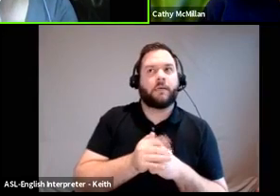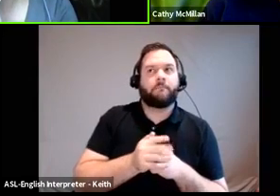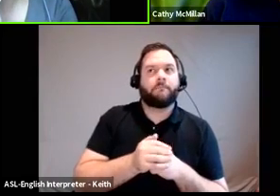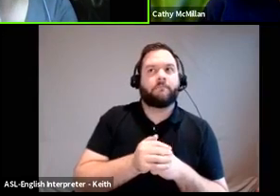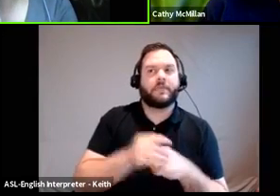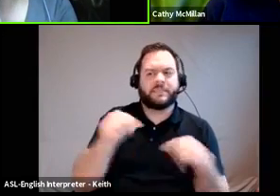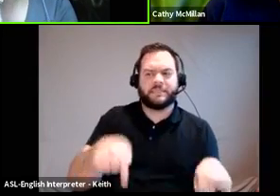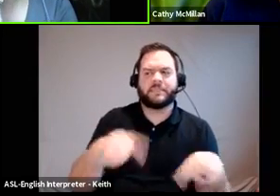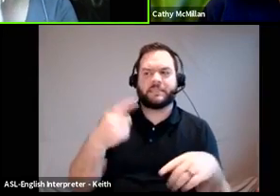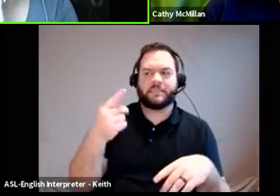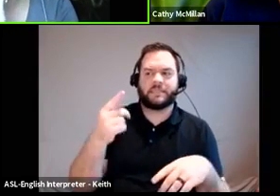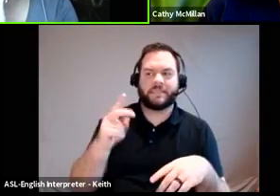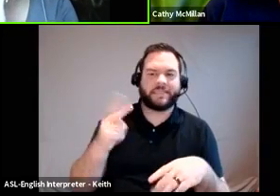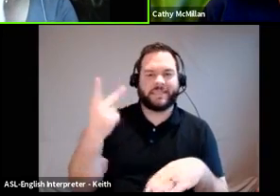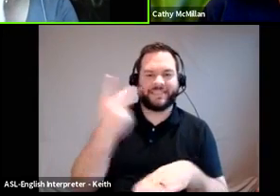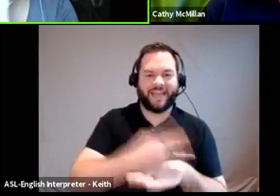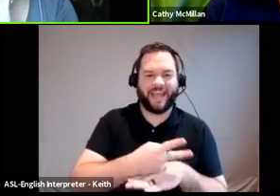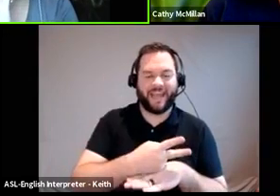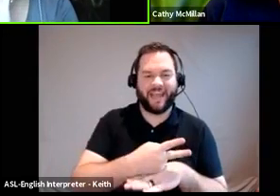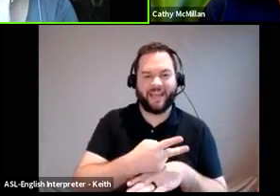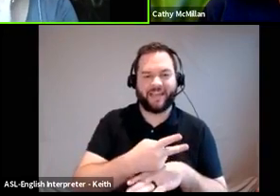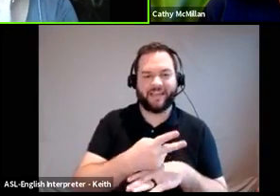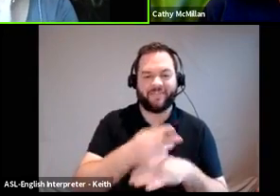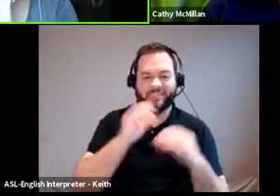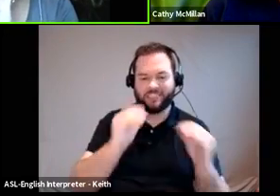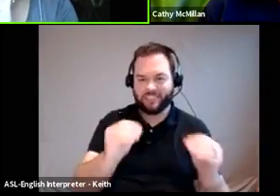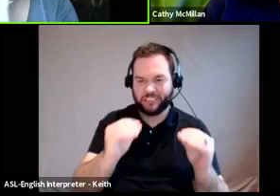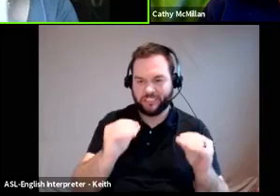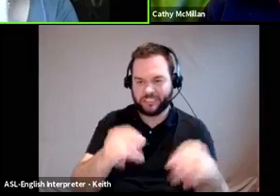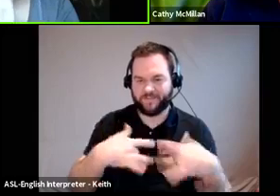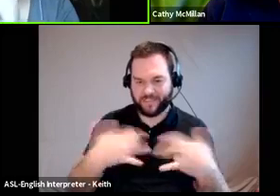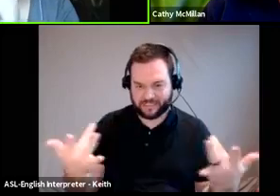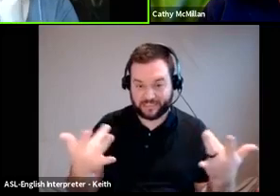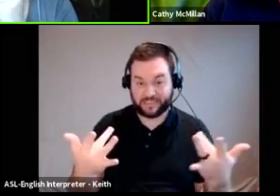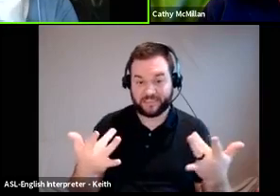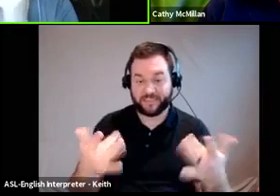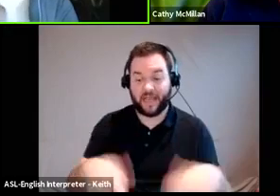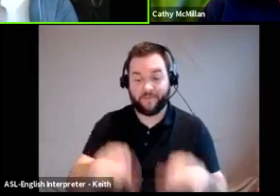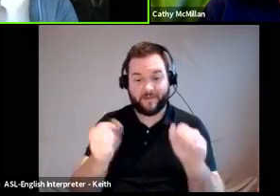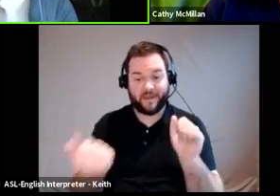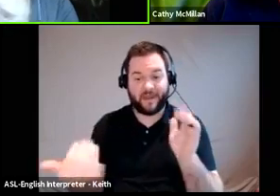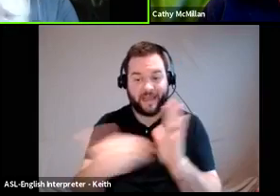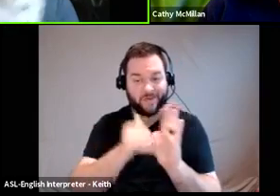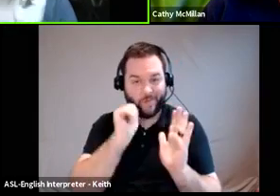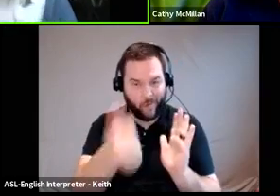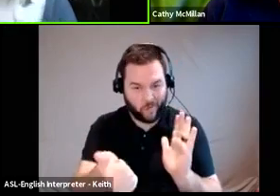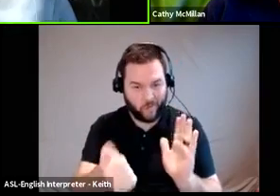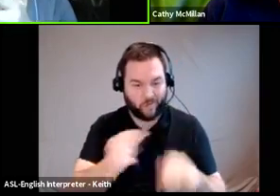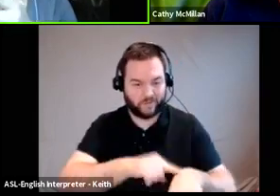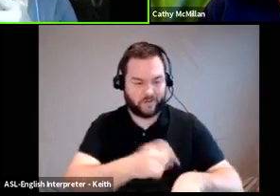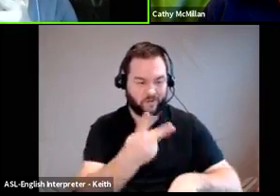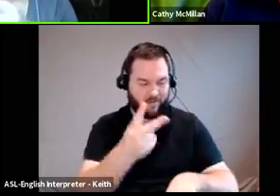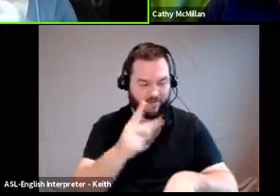And this is day to have this is day two of our team is day two of our teachings and so. can join us can join us again tomorrow at 12